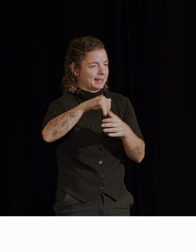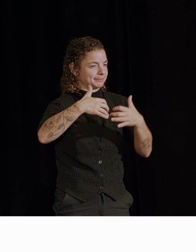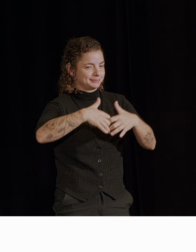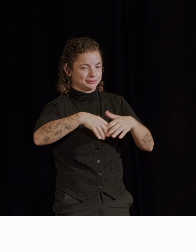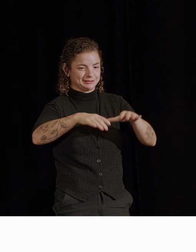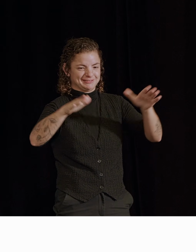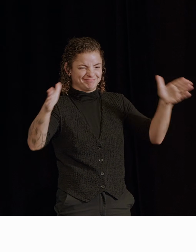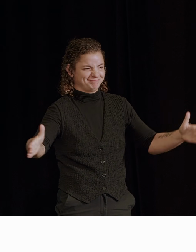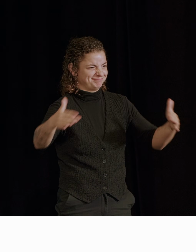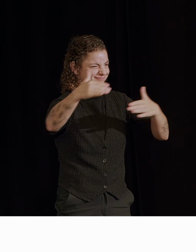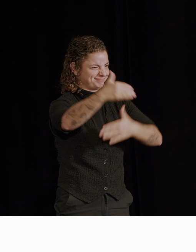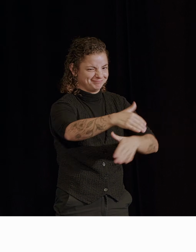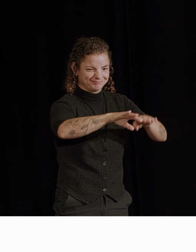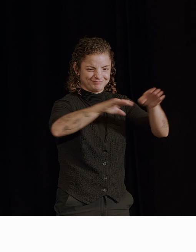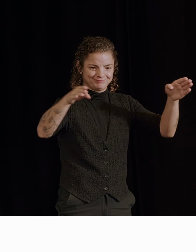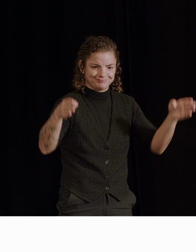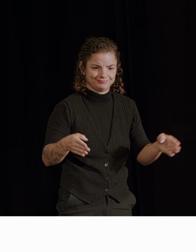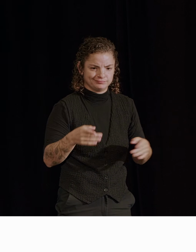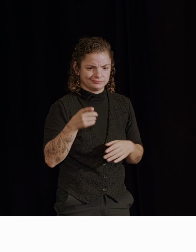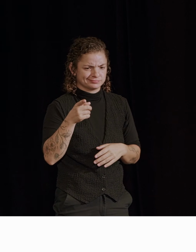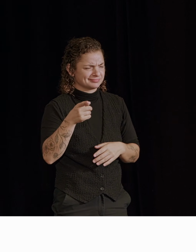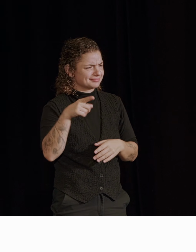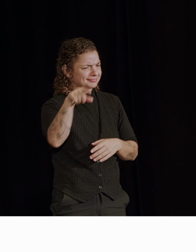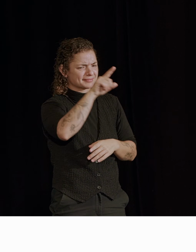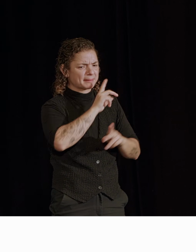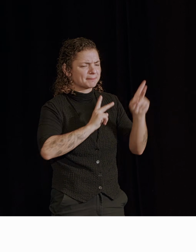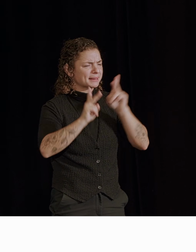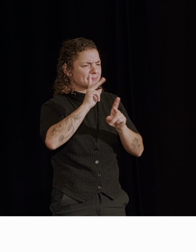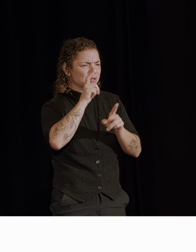also a fellow MIT alum. So I always like to throw that in there.